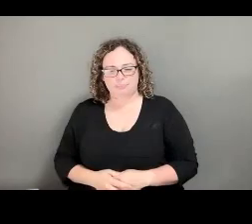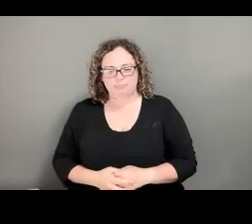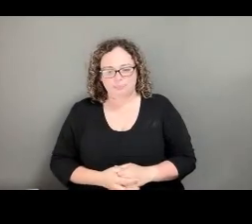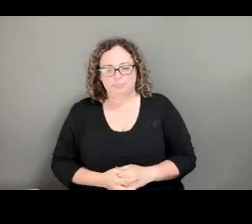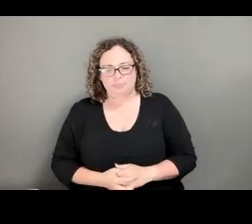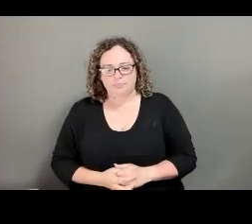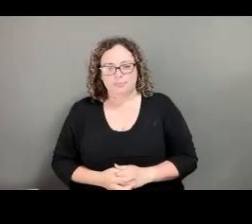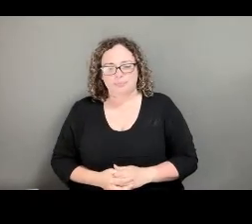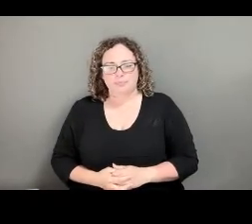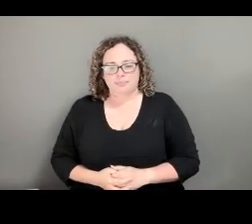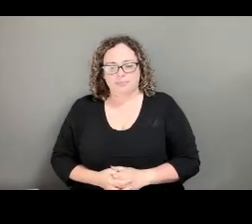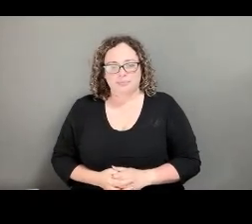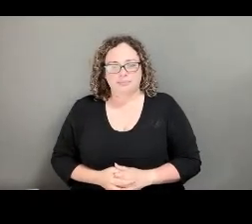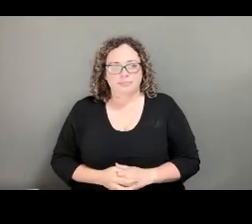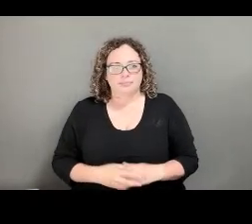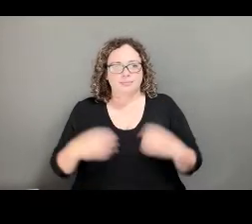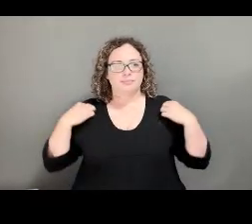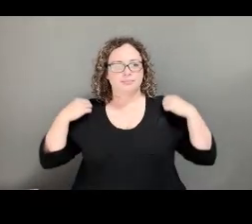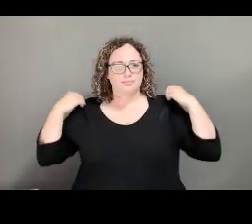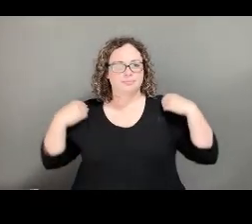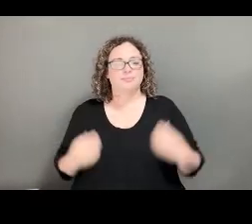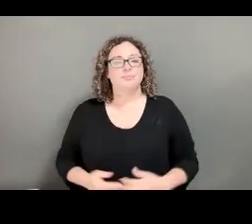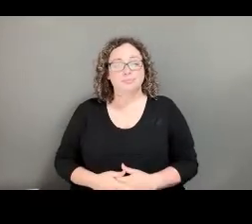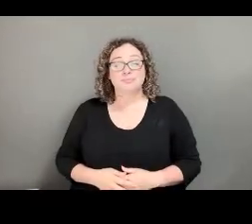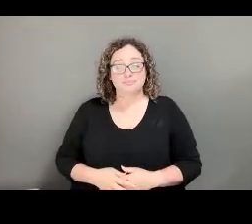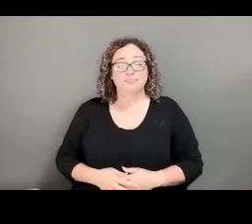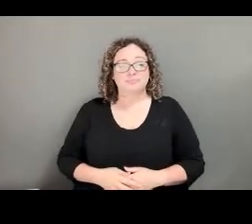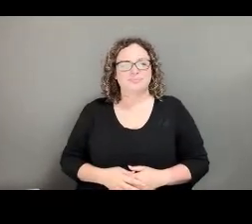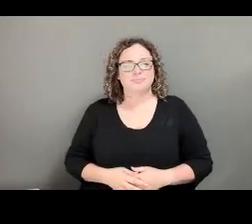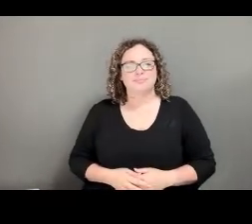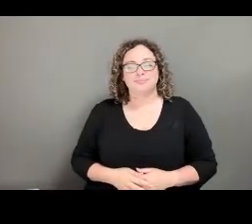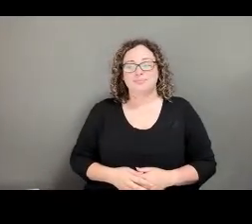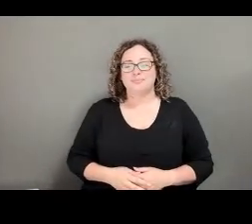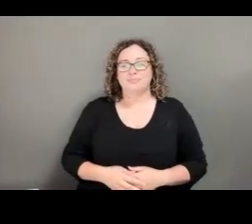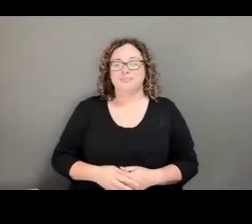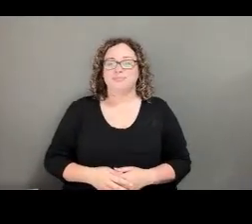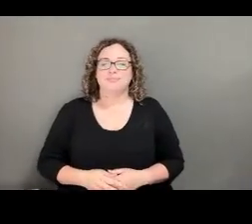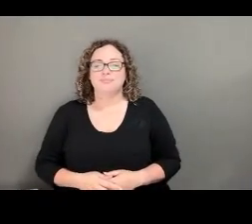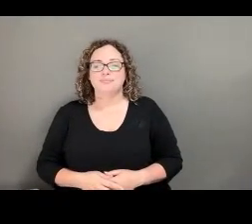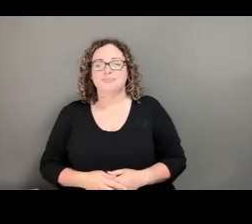I oh yeah. There we go. So first Library of Alexandria